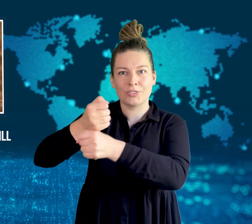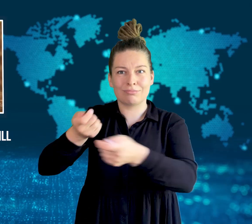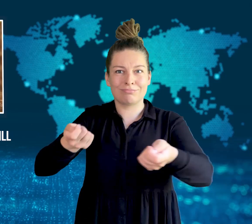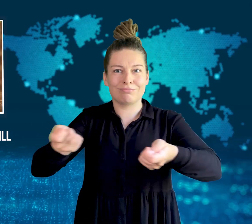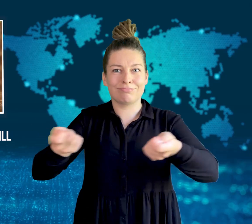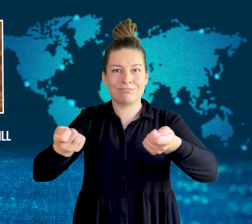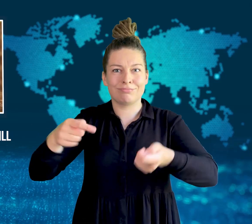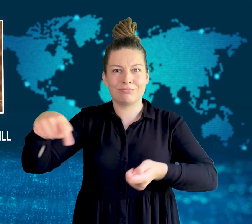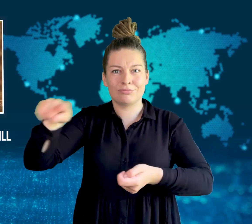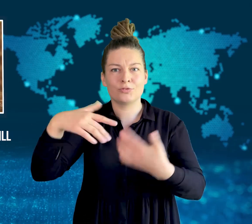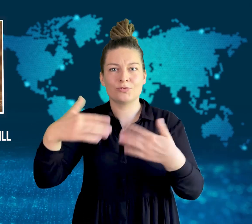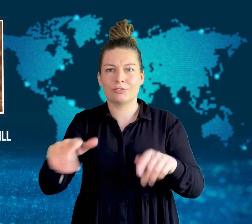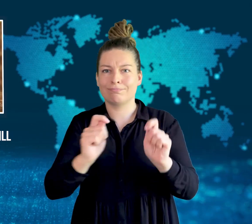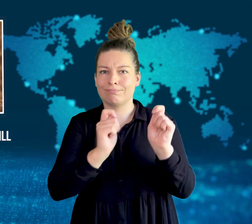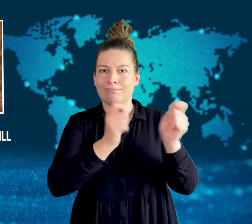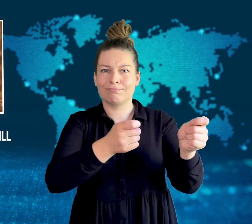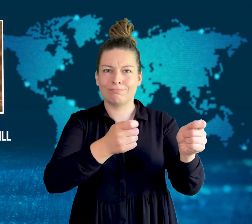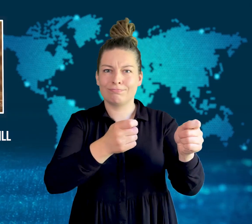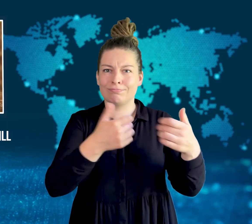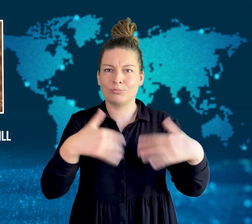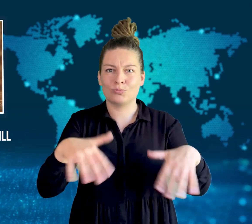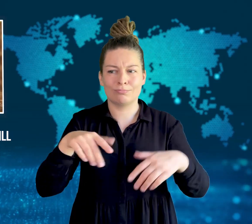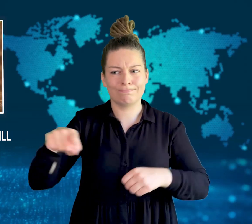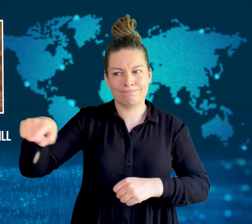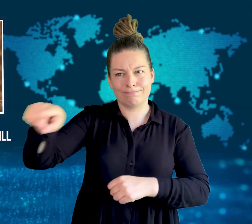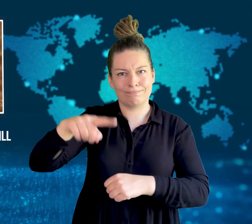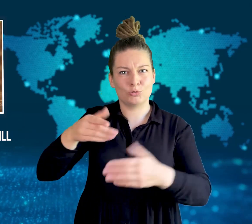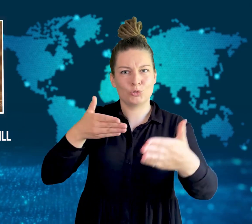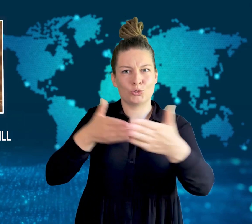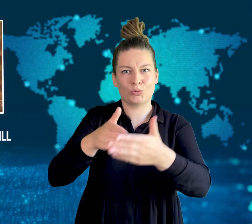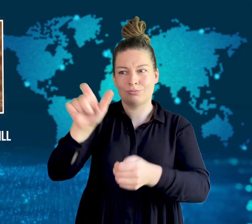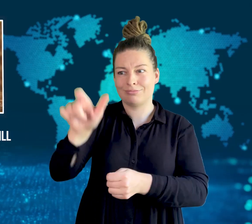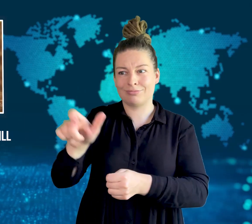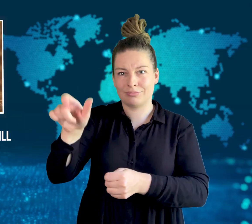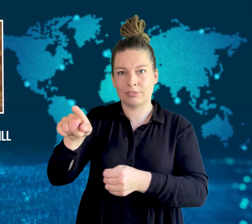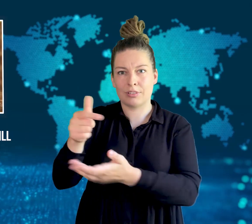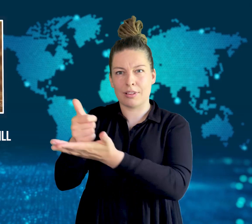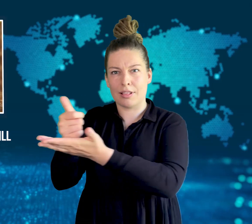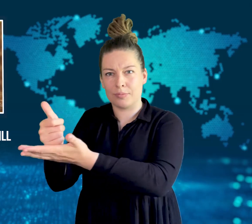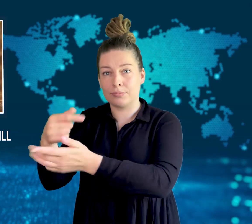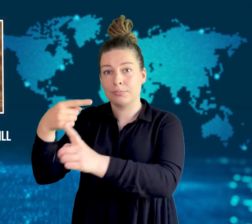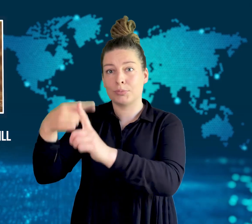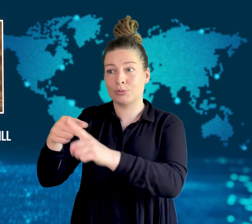falsifying the hotel's accounts by forging, deleting,